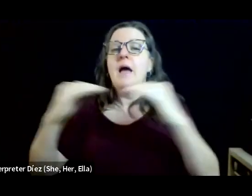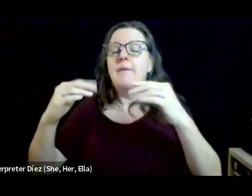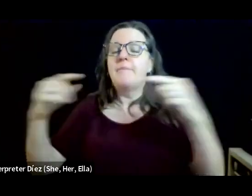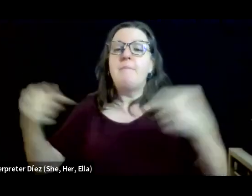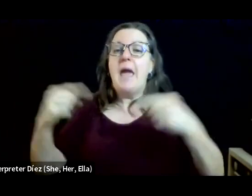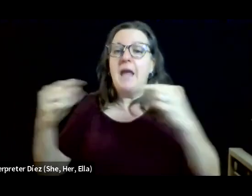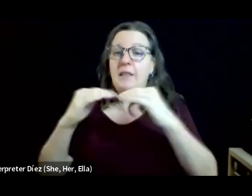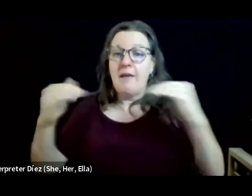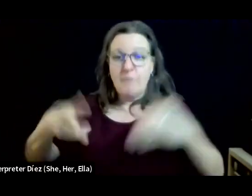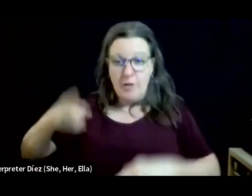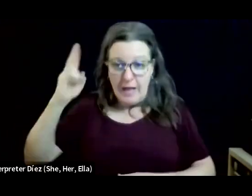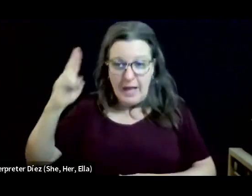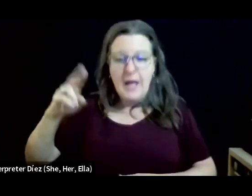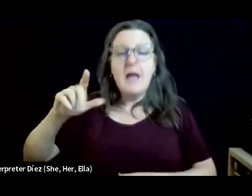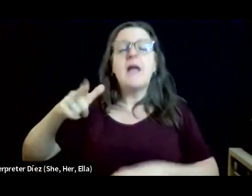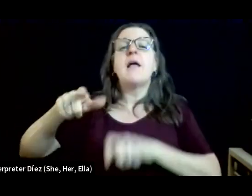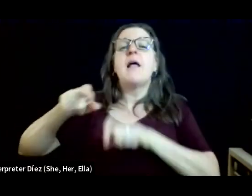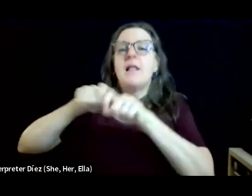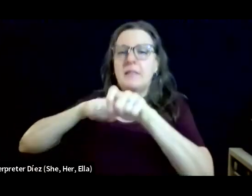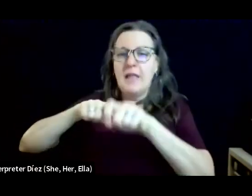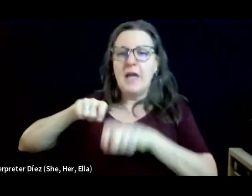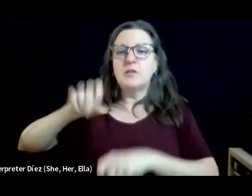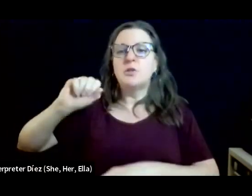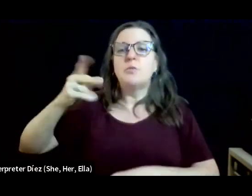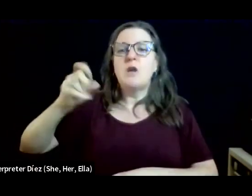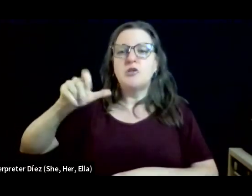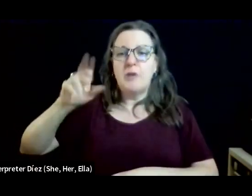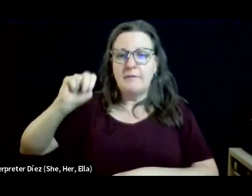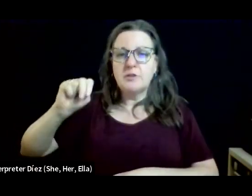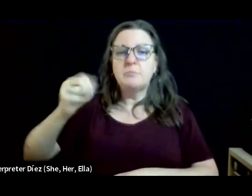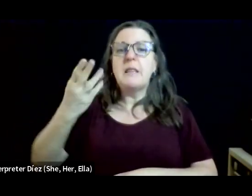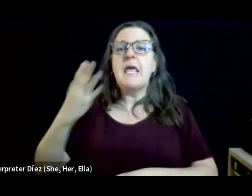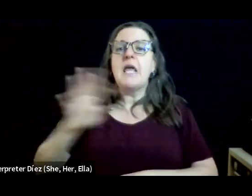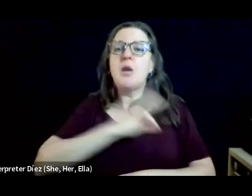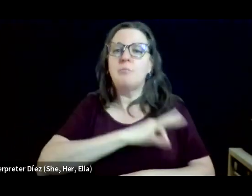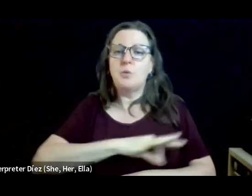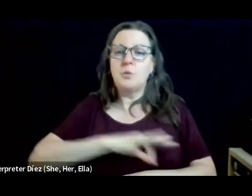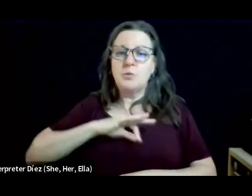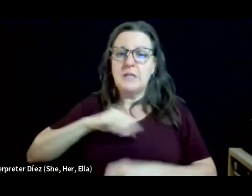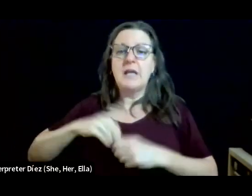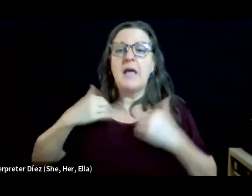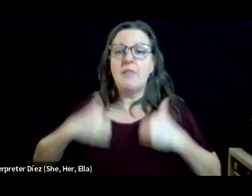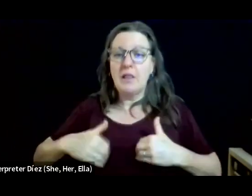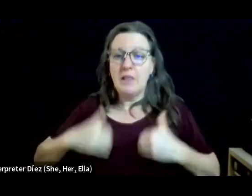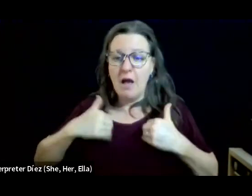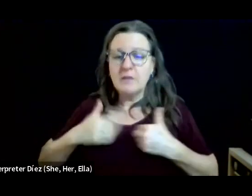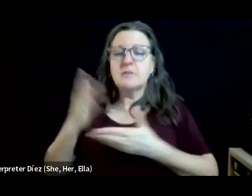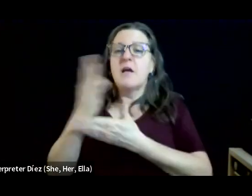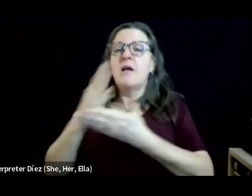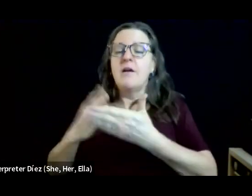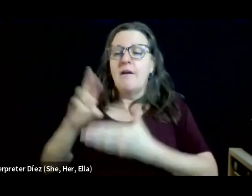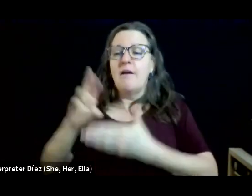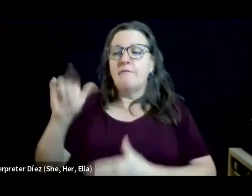some bruising of the lungs, fractured ribs. Kaiser's coming with RNs, they're coming with physicians, uh,